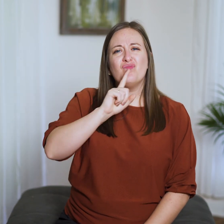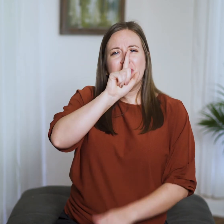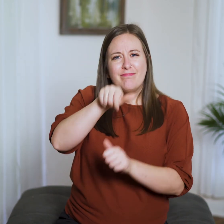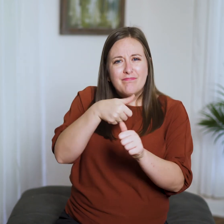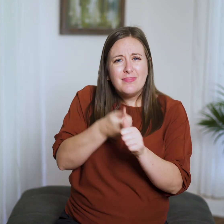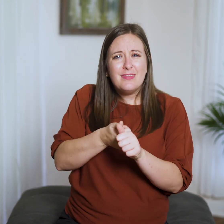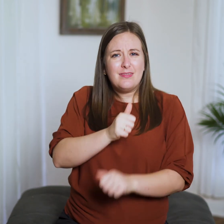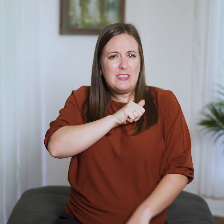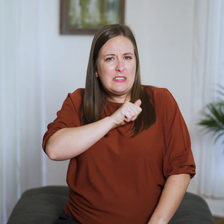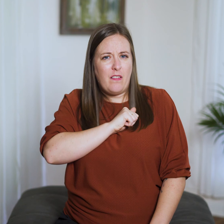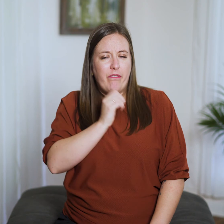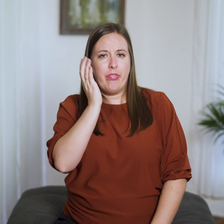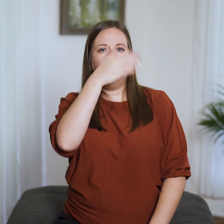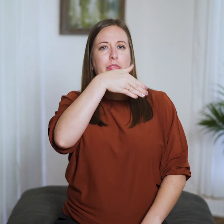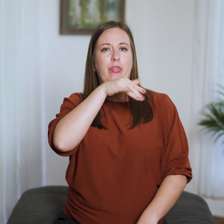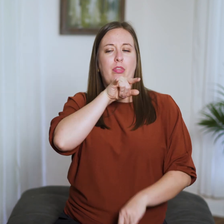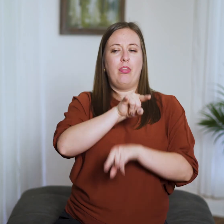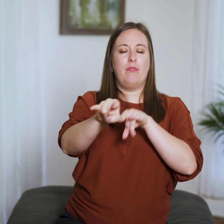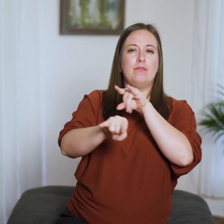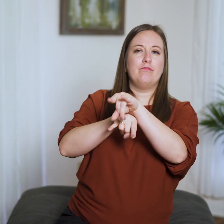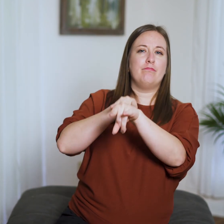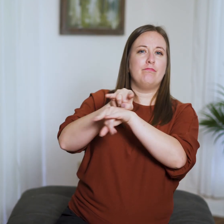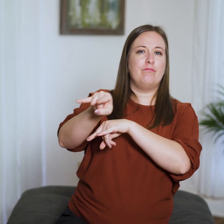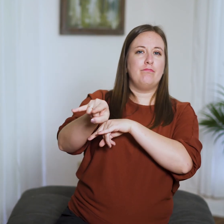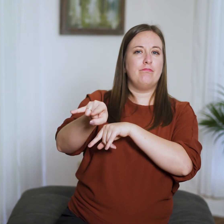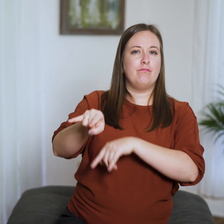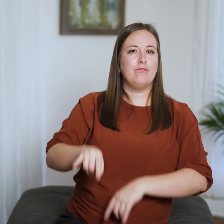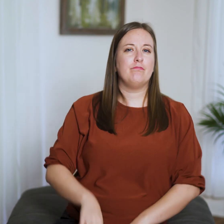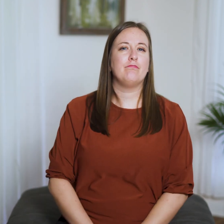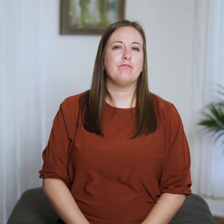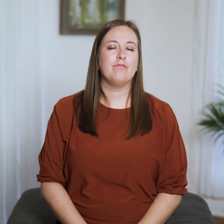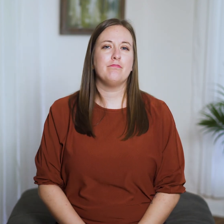but is really a scoffer disguised as a seeker: